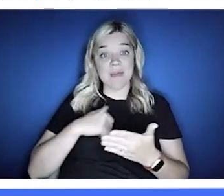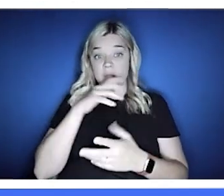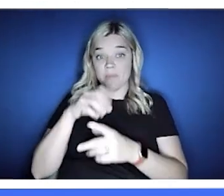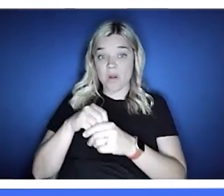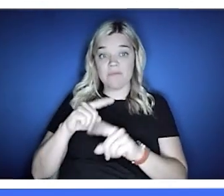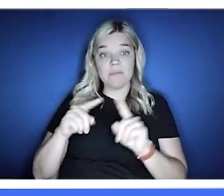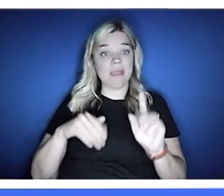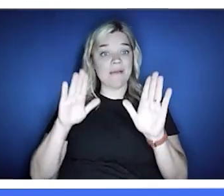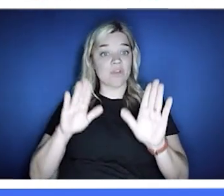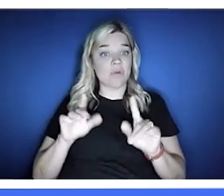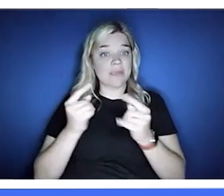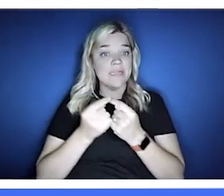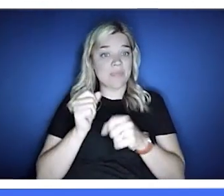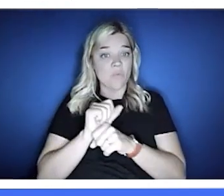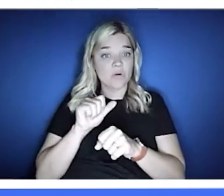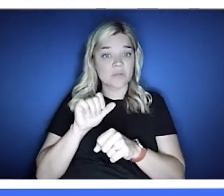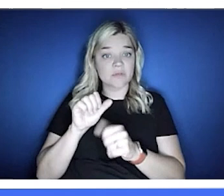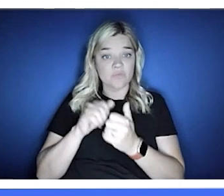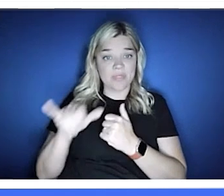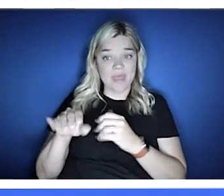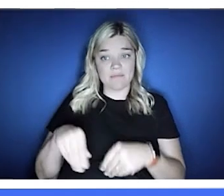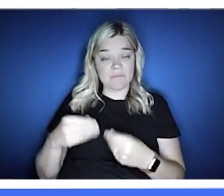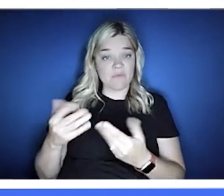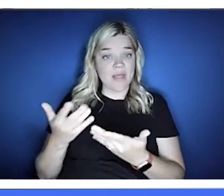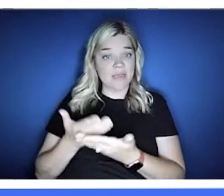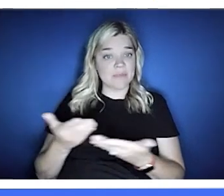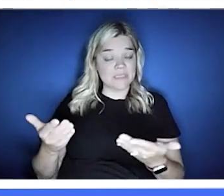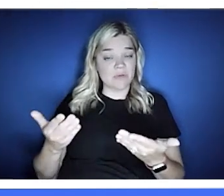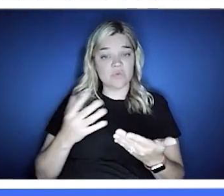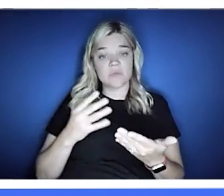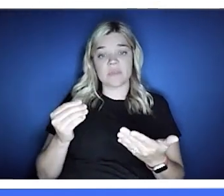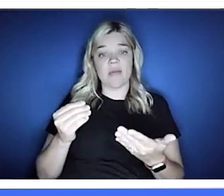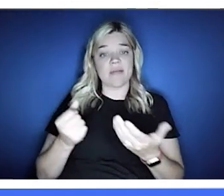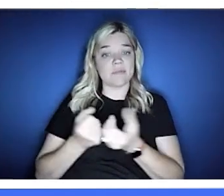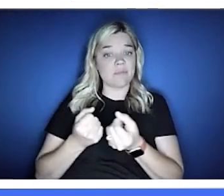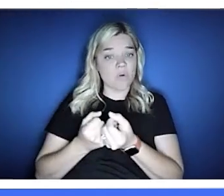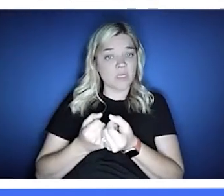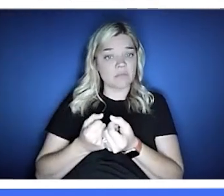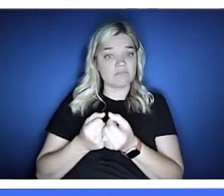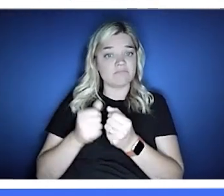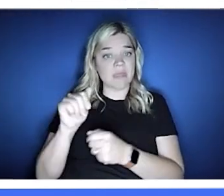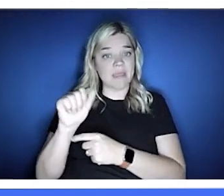team that's working on that and providing materials and supporting American Sign Language.